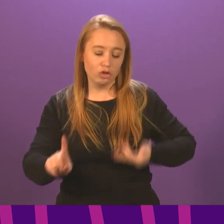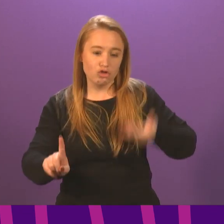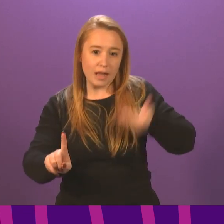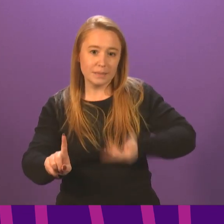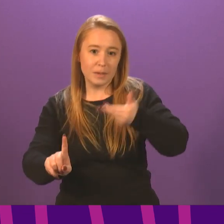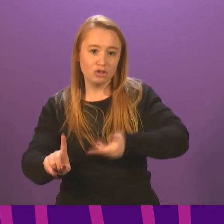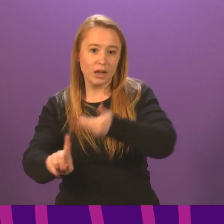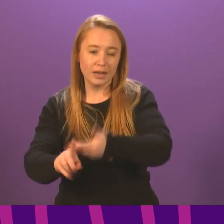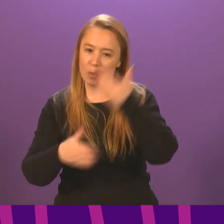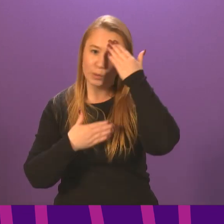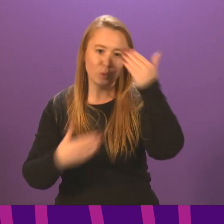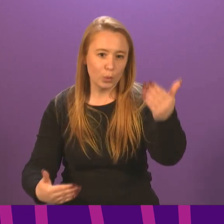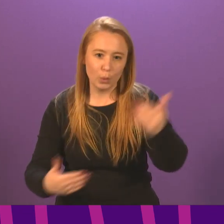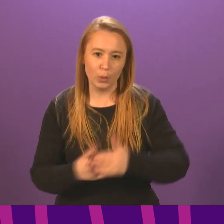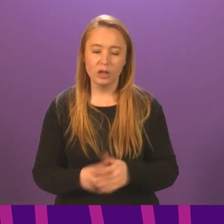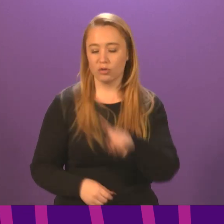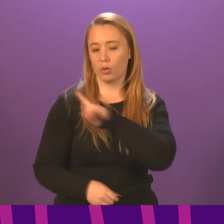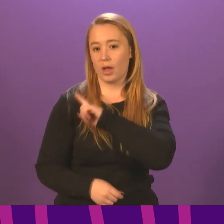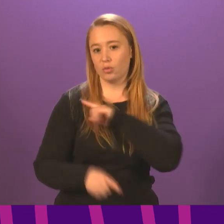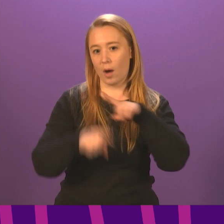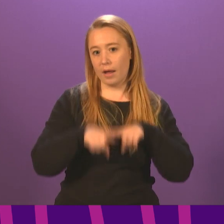follow the recommendations that are put forward by the experts. Of course, we will continue